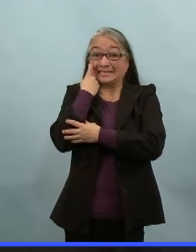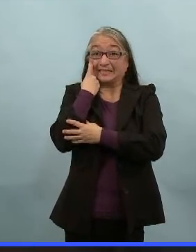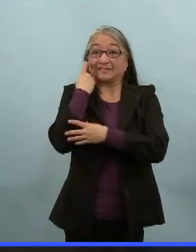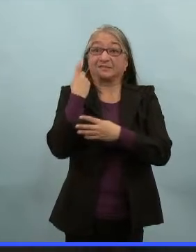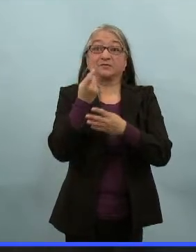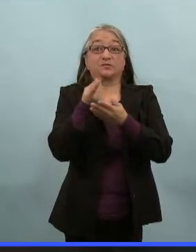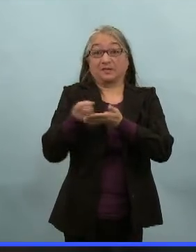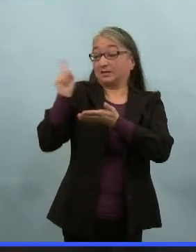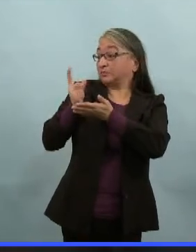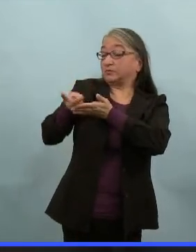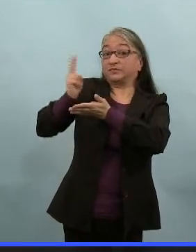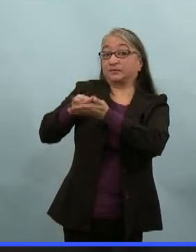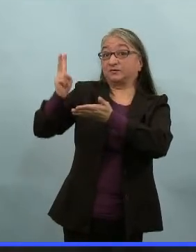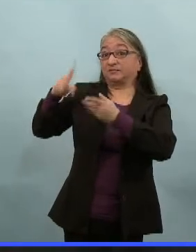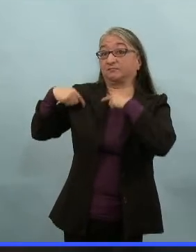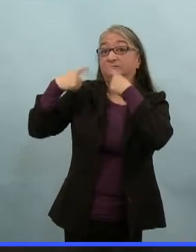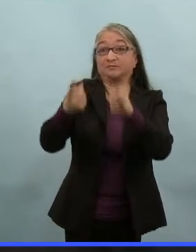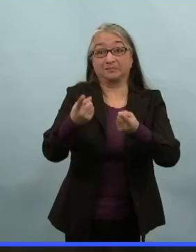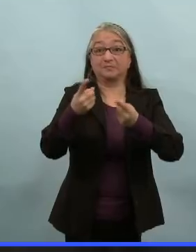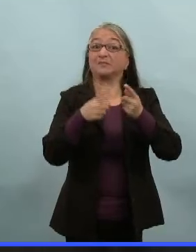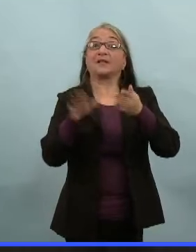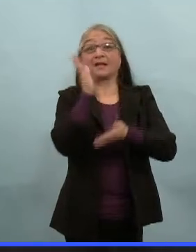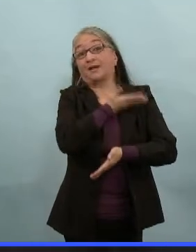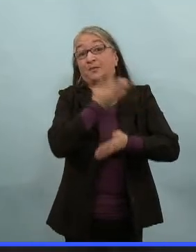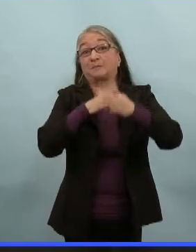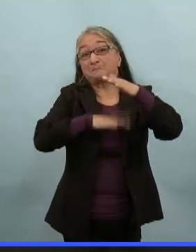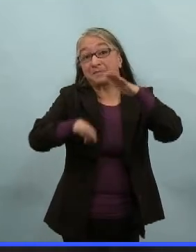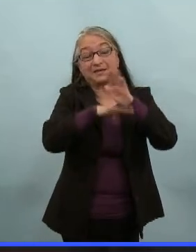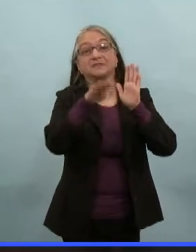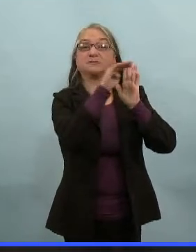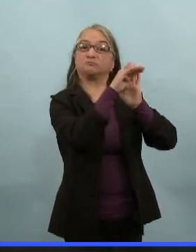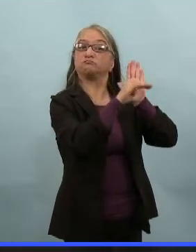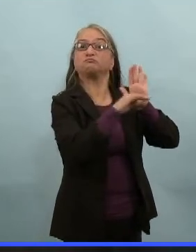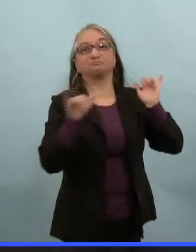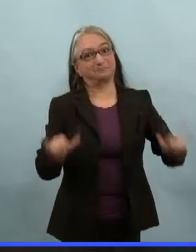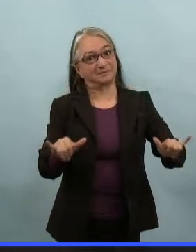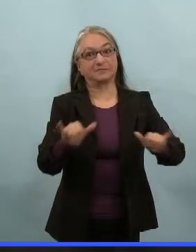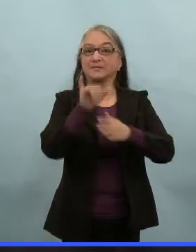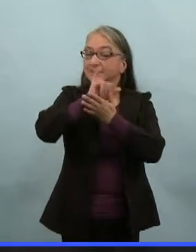stay home as much as possible reduce your contacts if you're not feeling well even